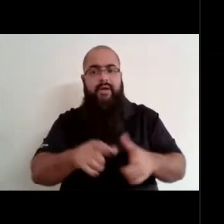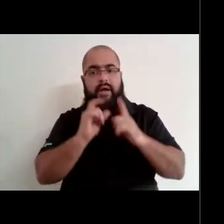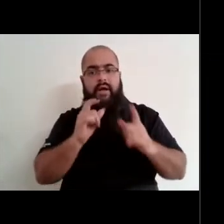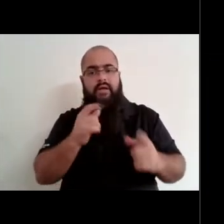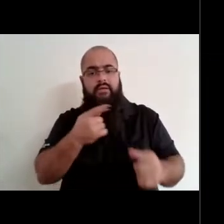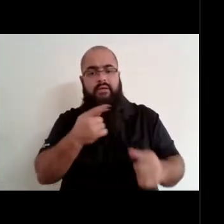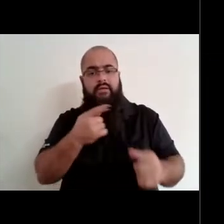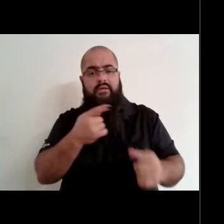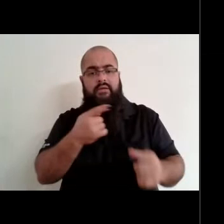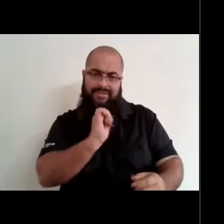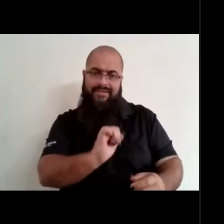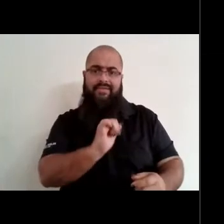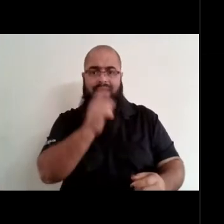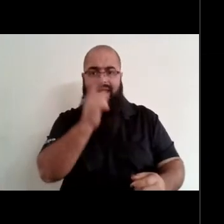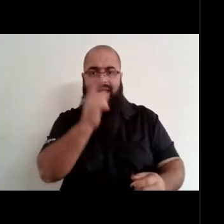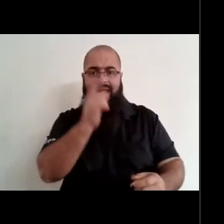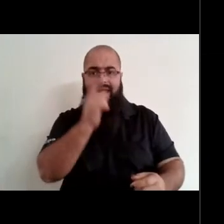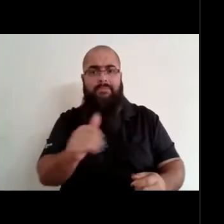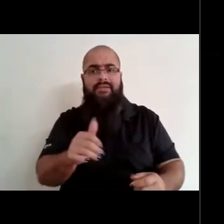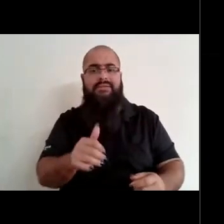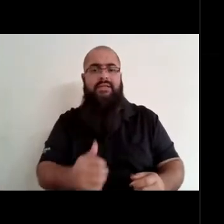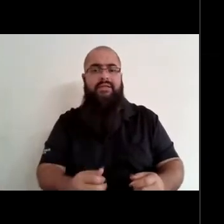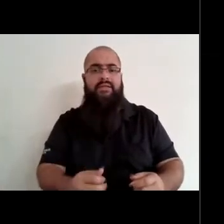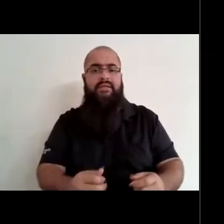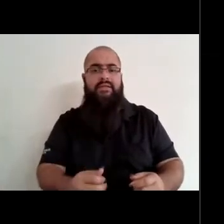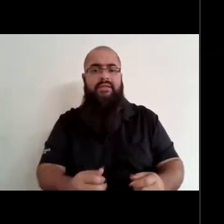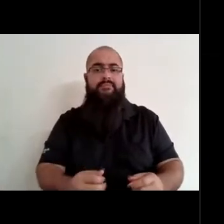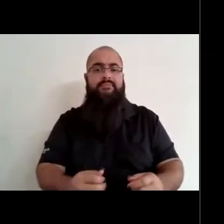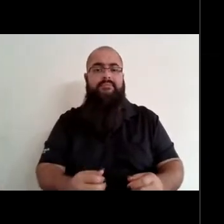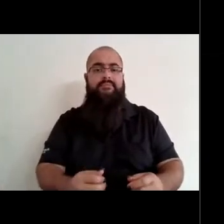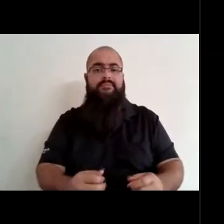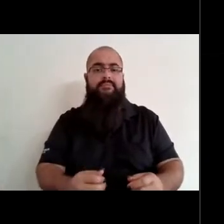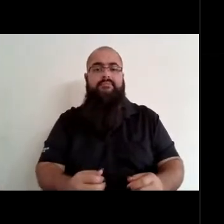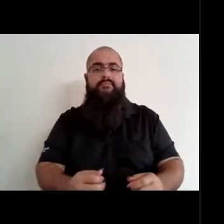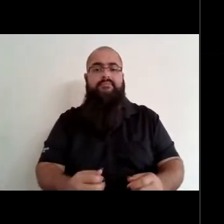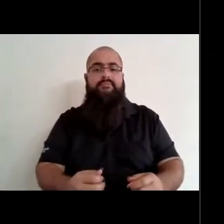assist as well. We don't just leave it there.